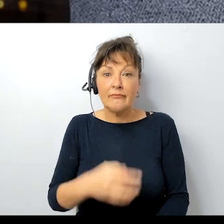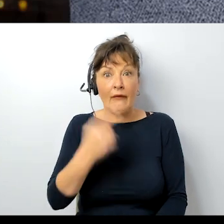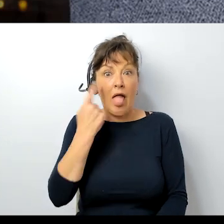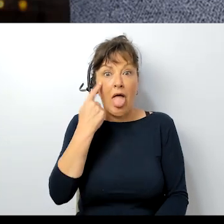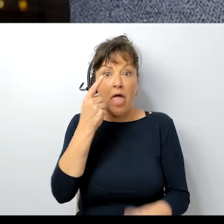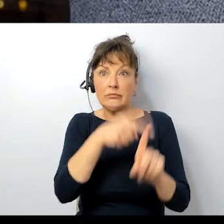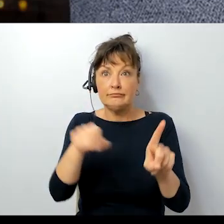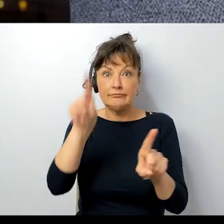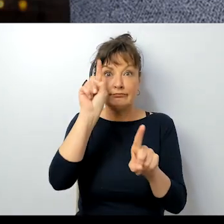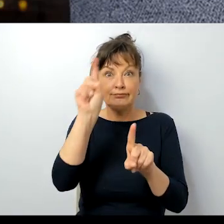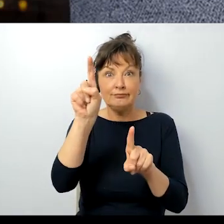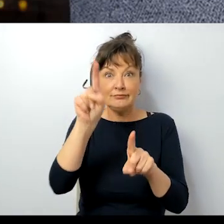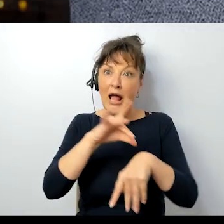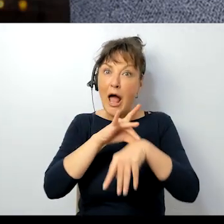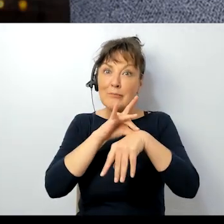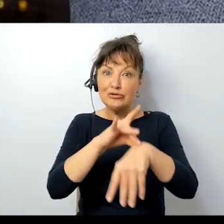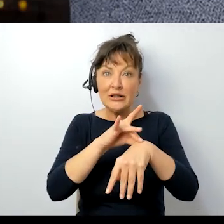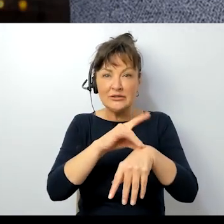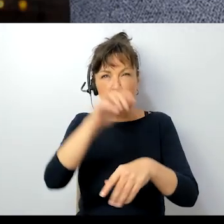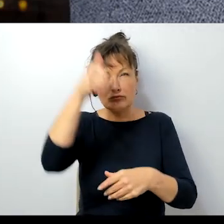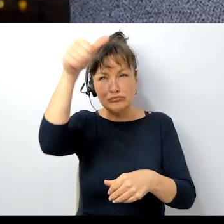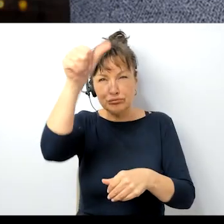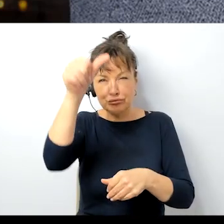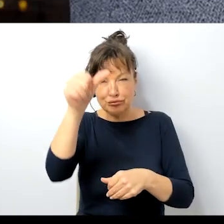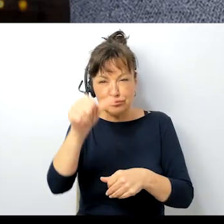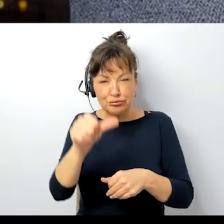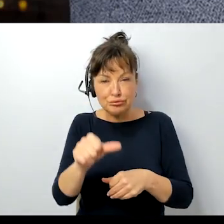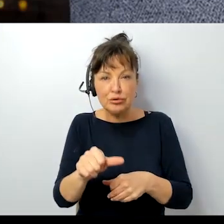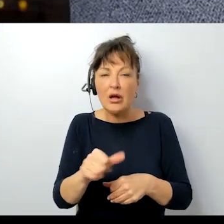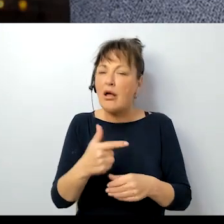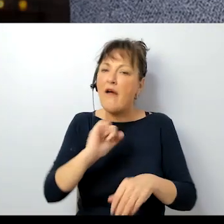if you click on the apprentice tab at the top of the page you will see all the